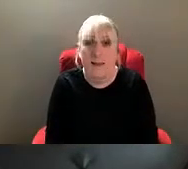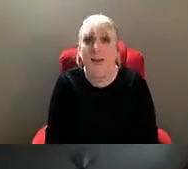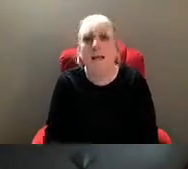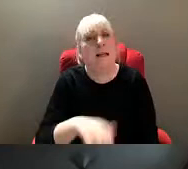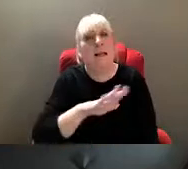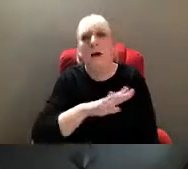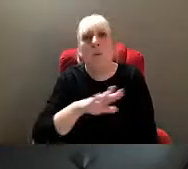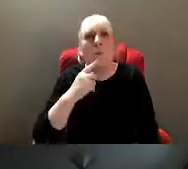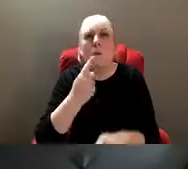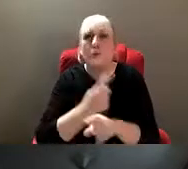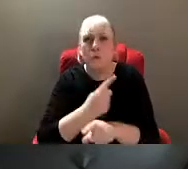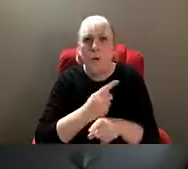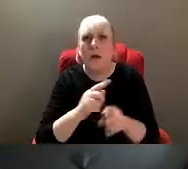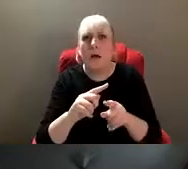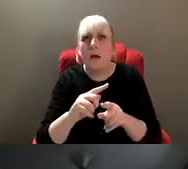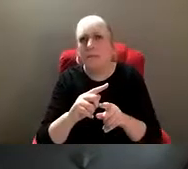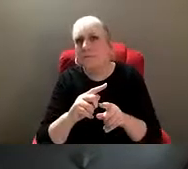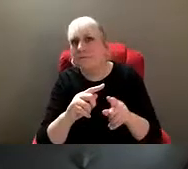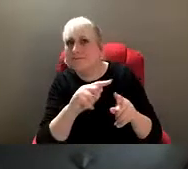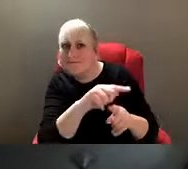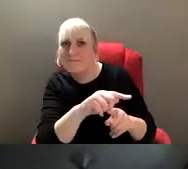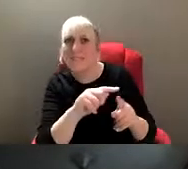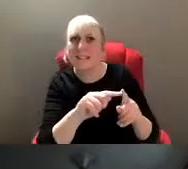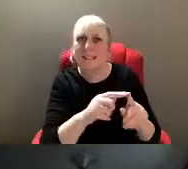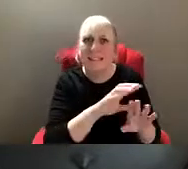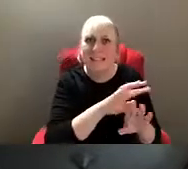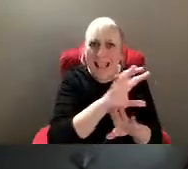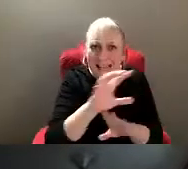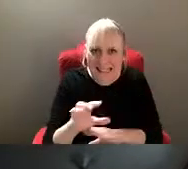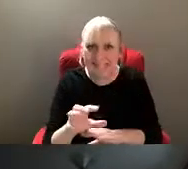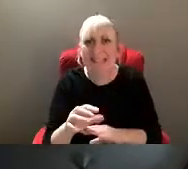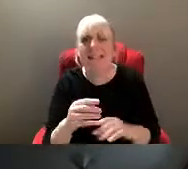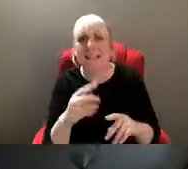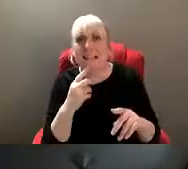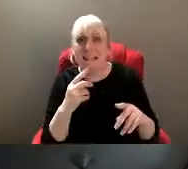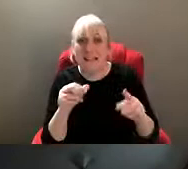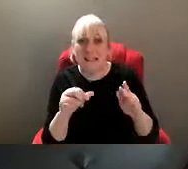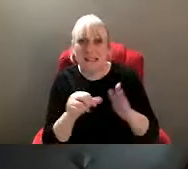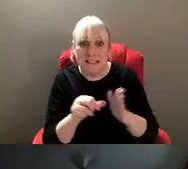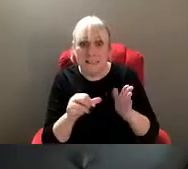very difficult to get them to move though they say that they do it for us the people